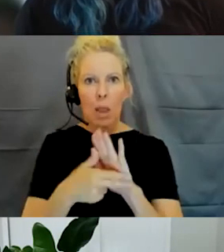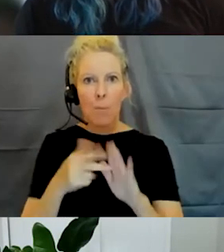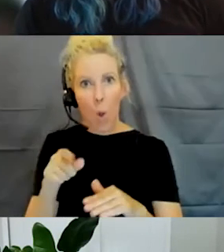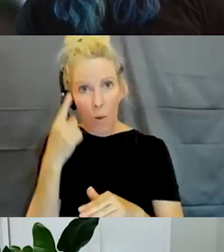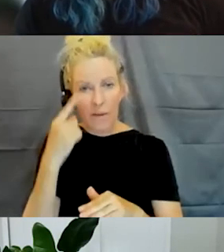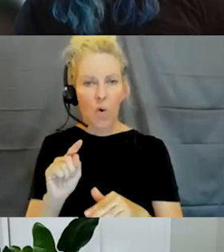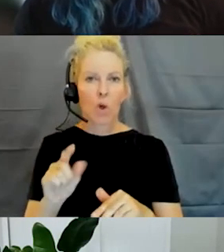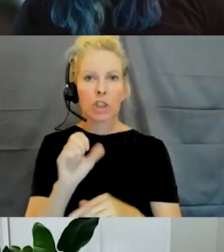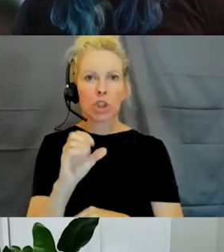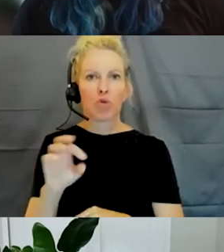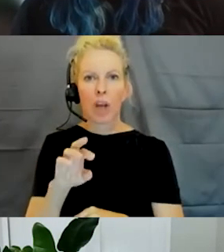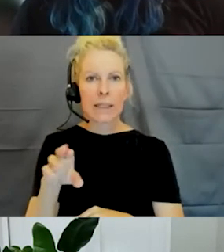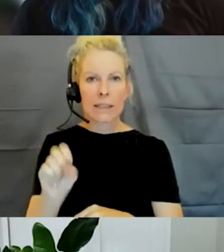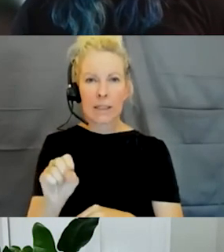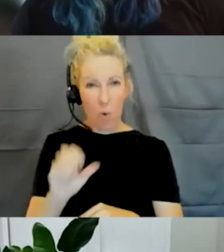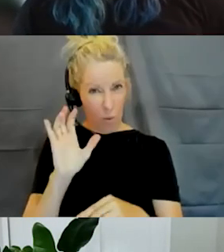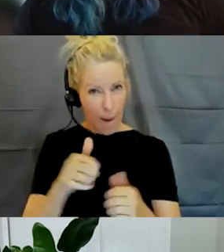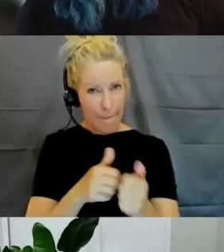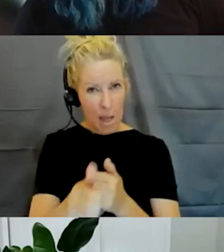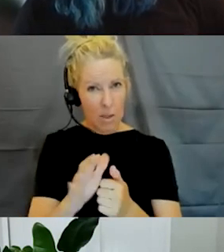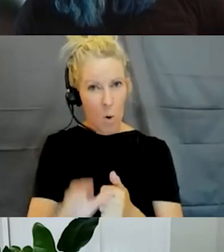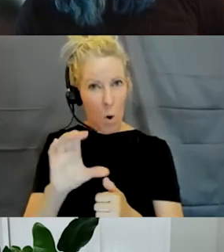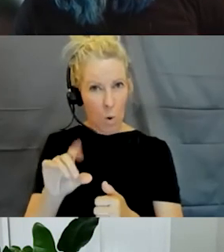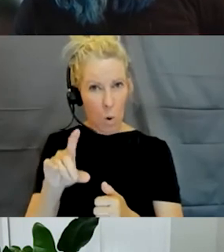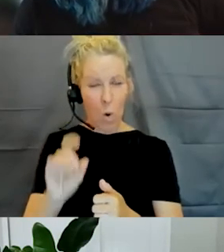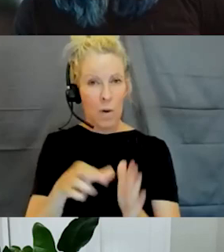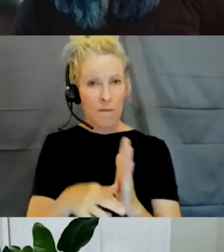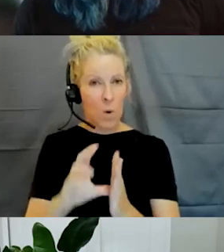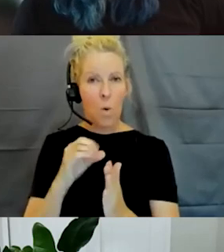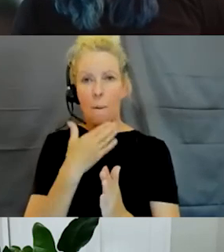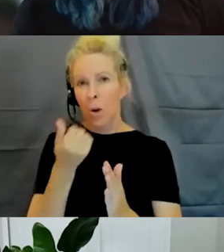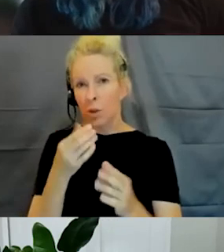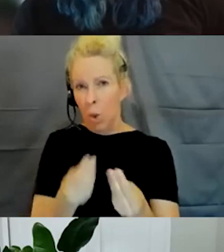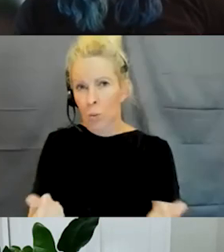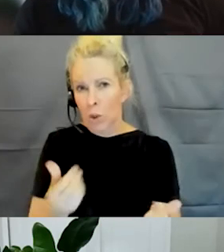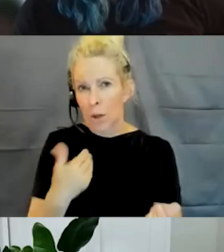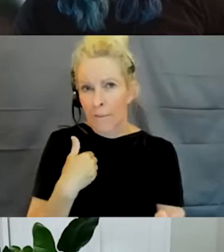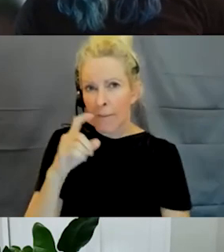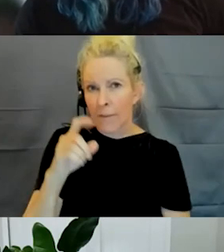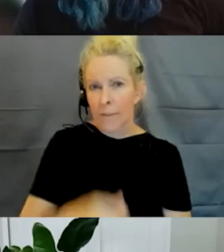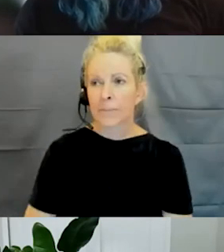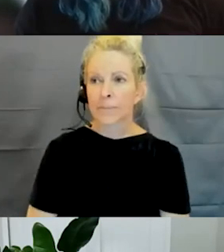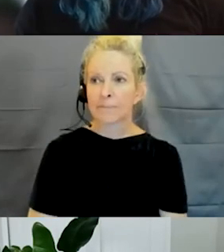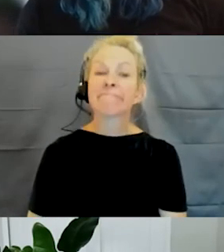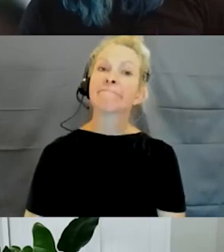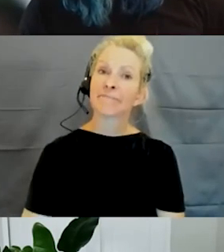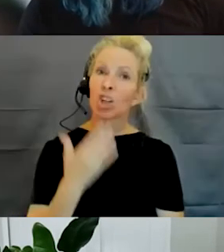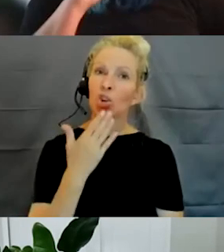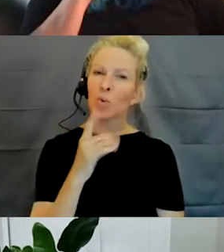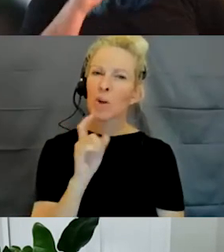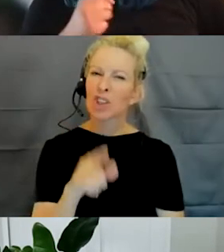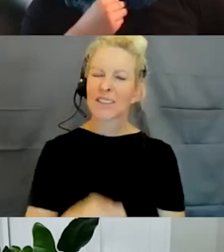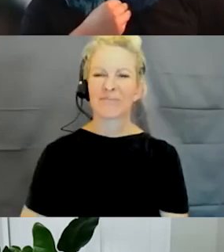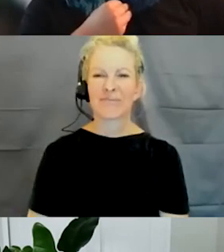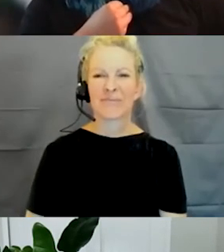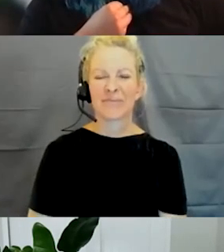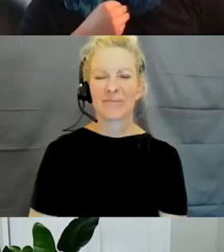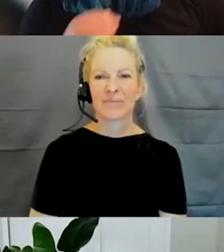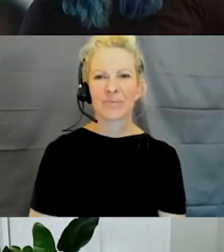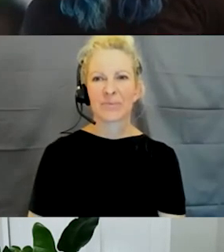your code review or is there a better solution? >> Christina: Good question. Excuse me. Really